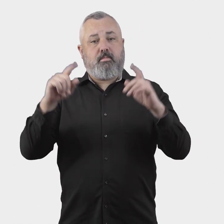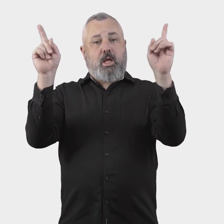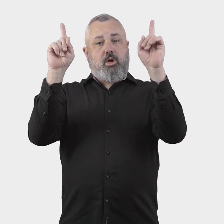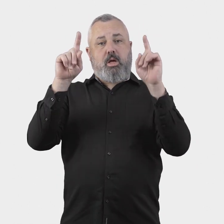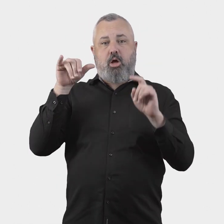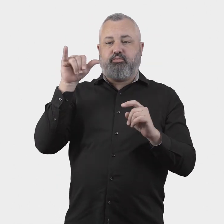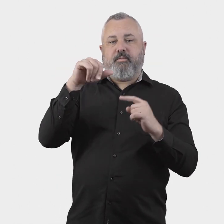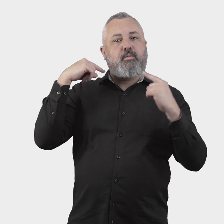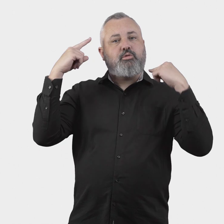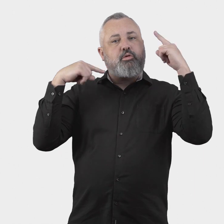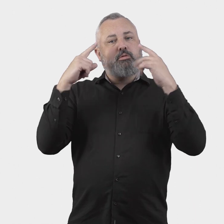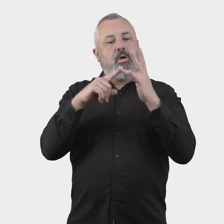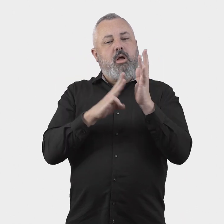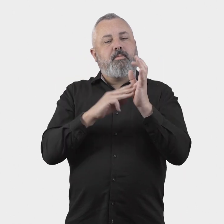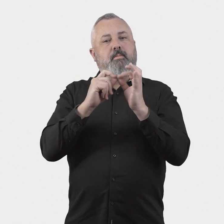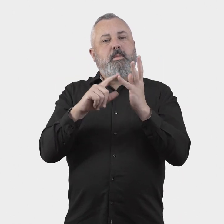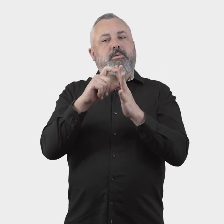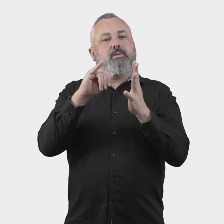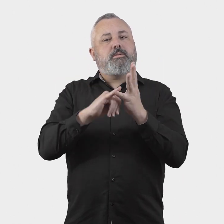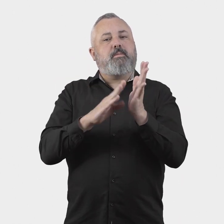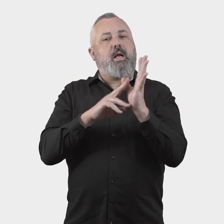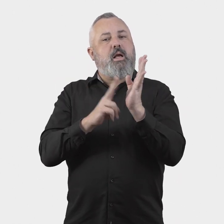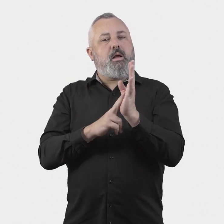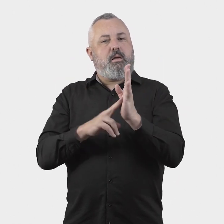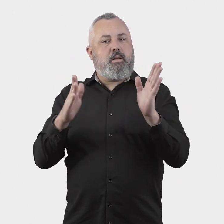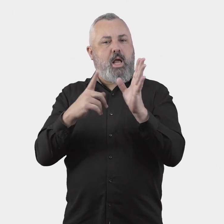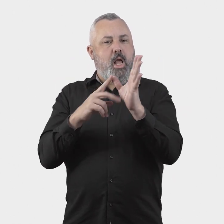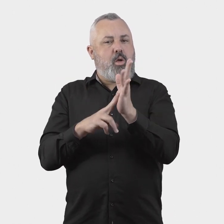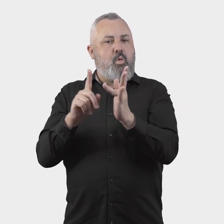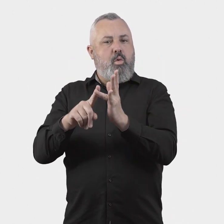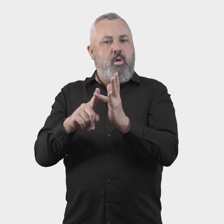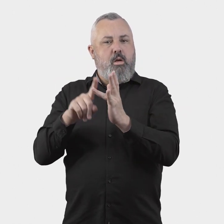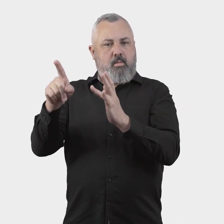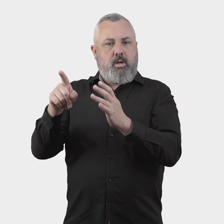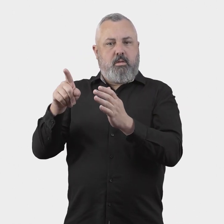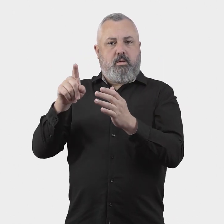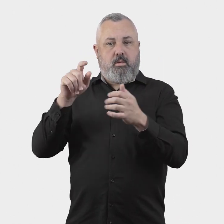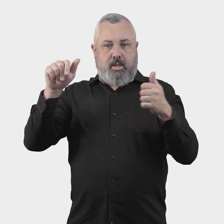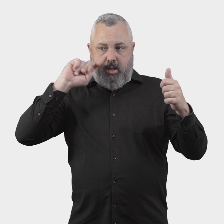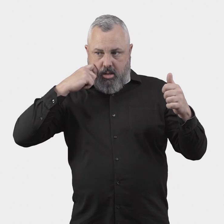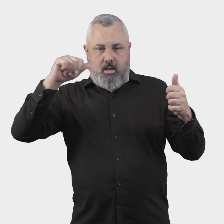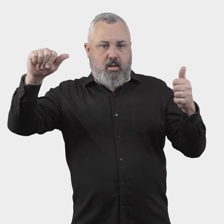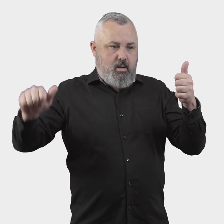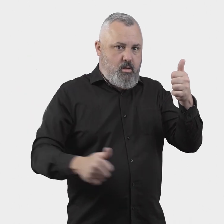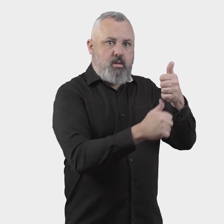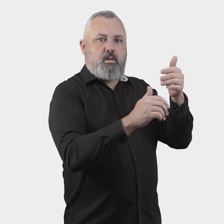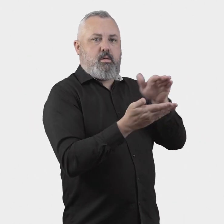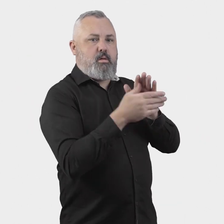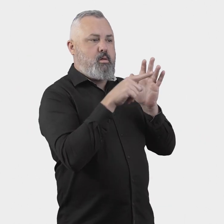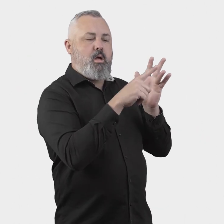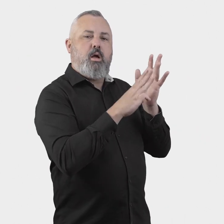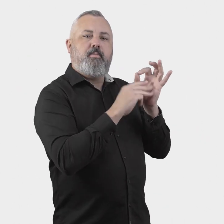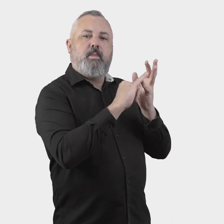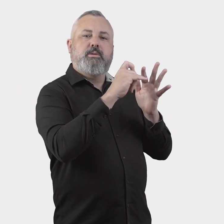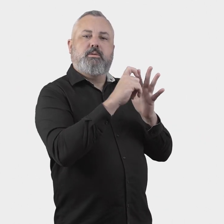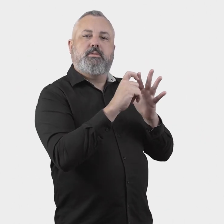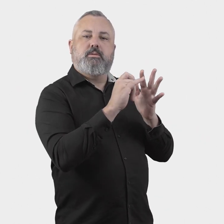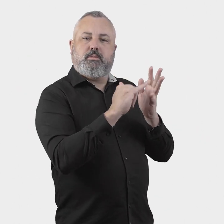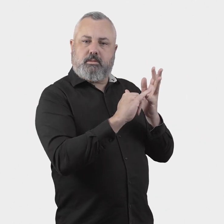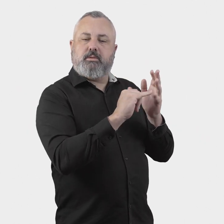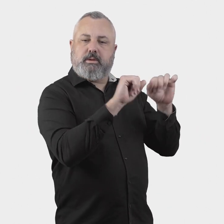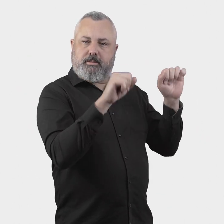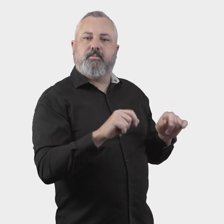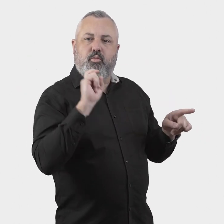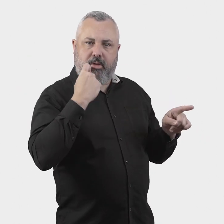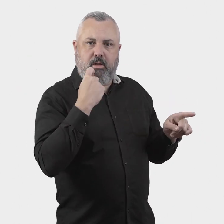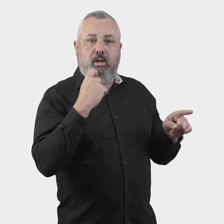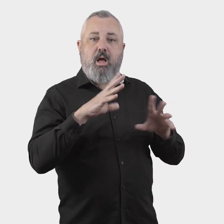The ombuds scheme will also take on the functions of the existing Aircraft Noise Ombudsman (ANO),